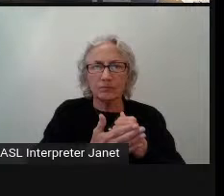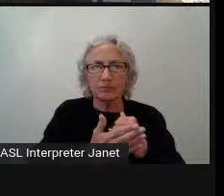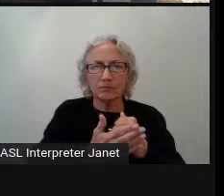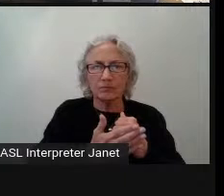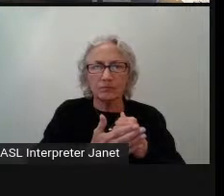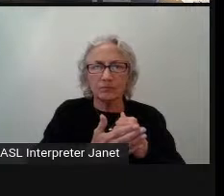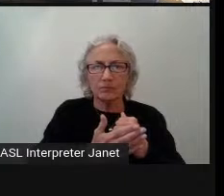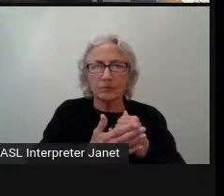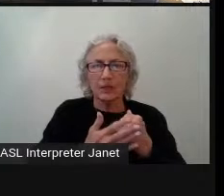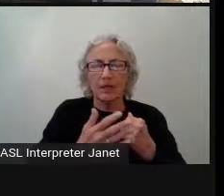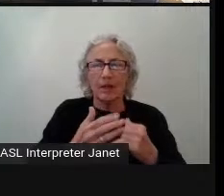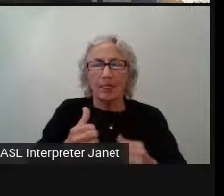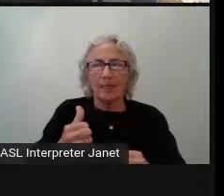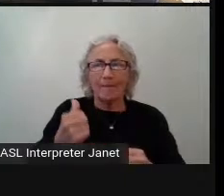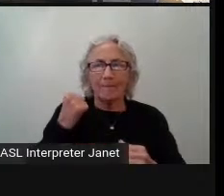contributions from the community